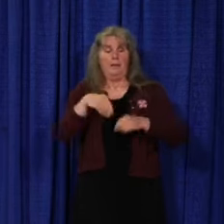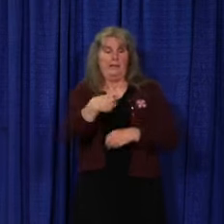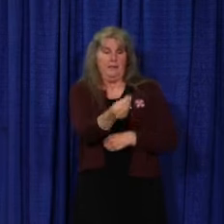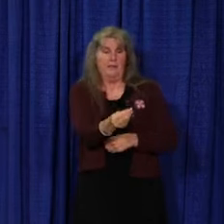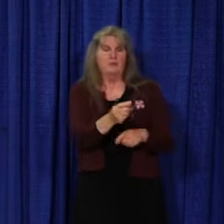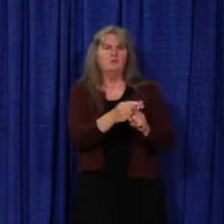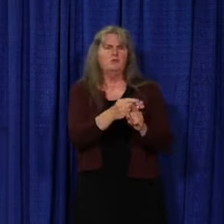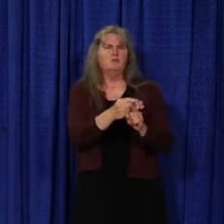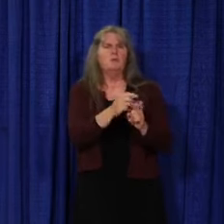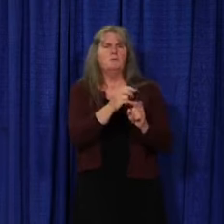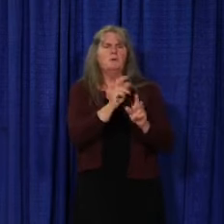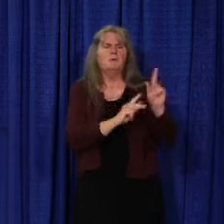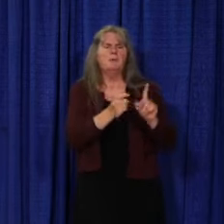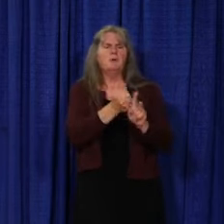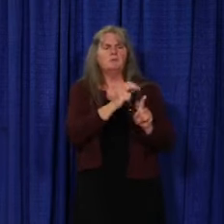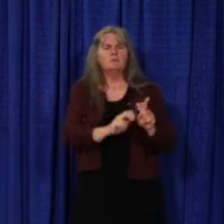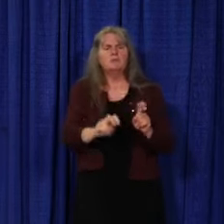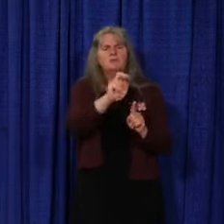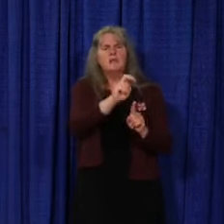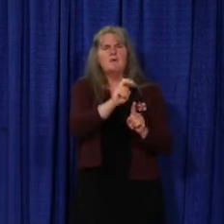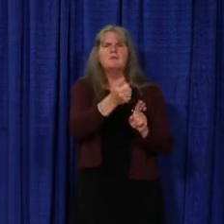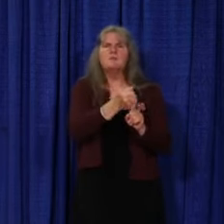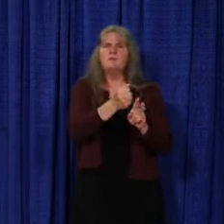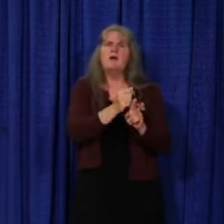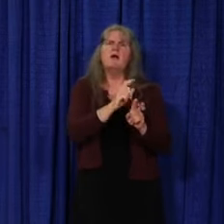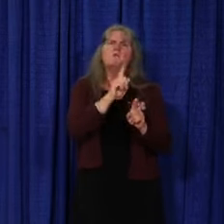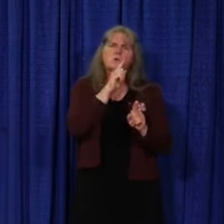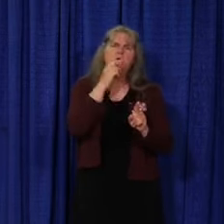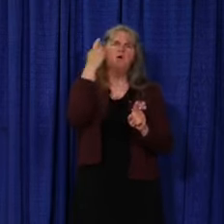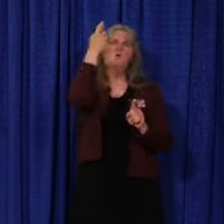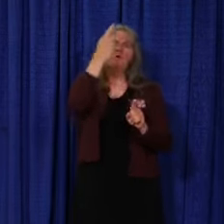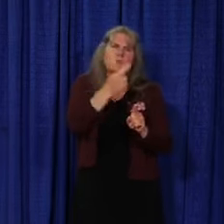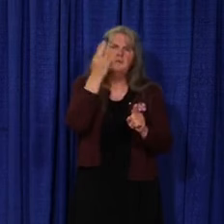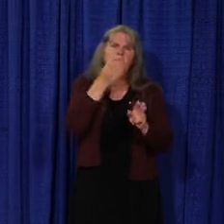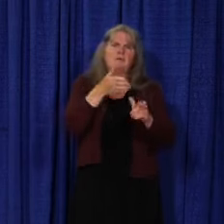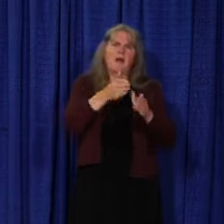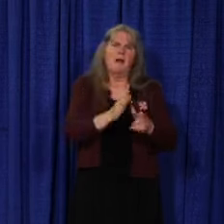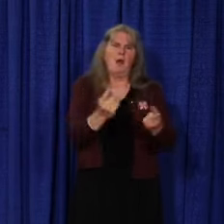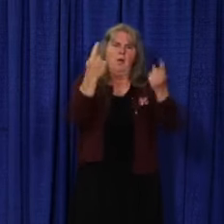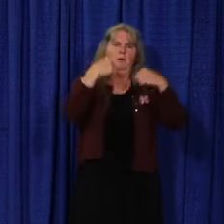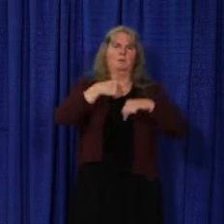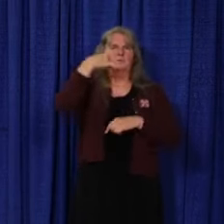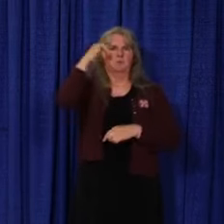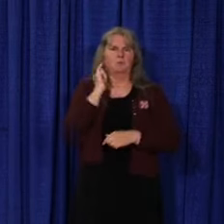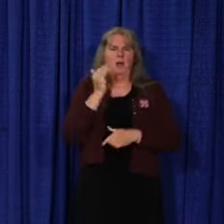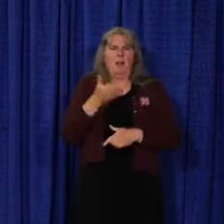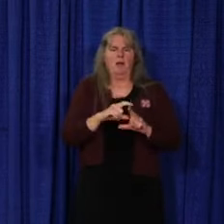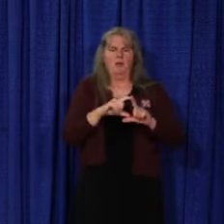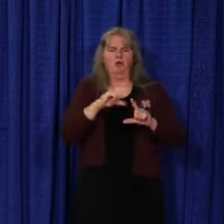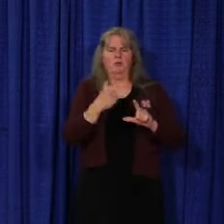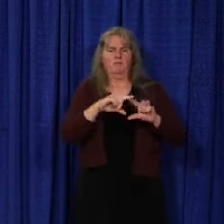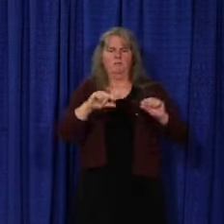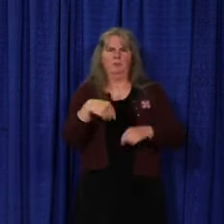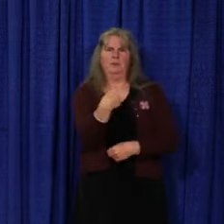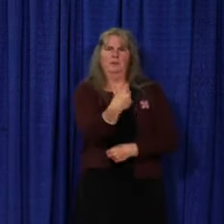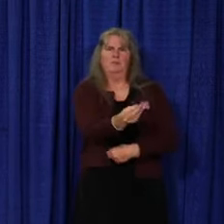travellers who have a legitimate reason for being here in the Yukon.